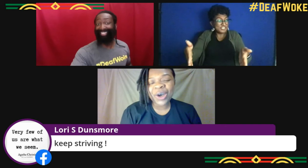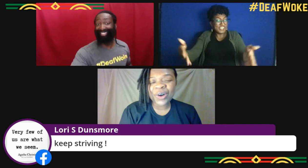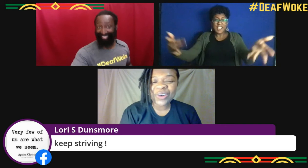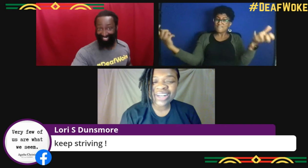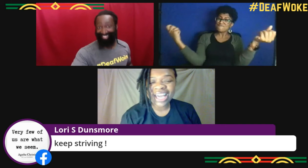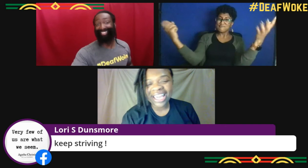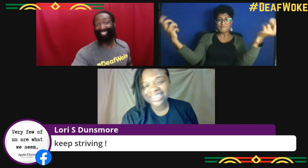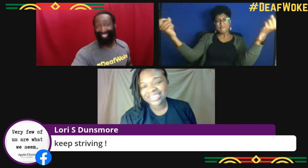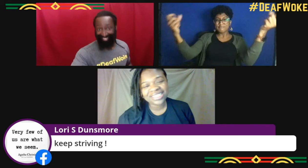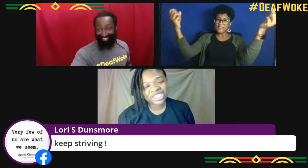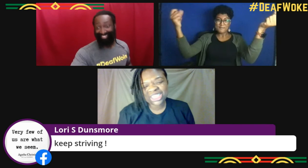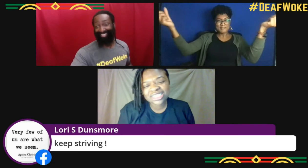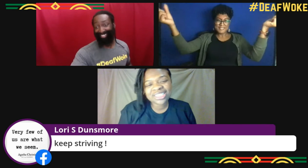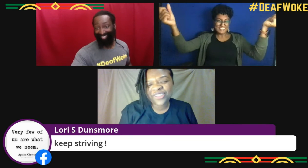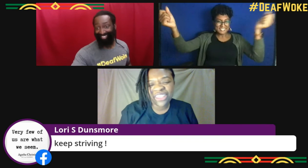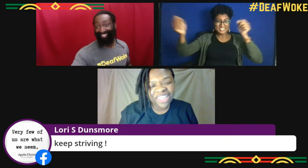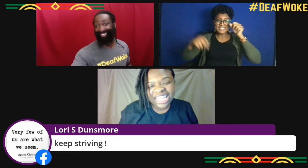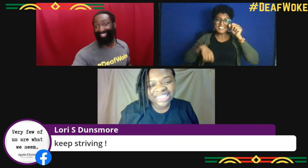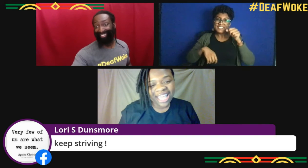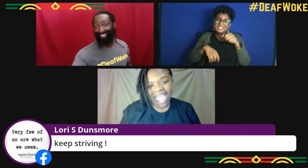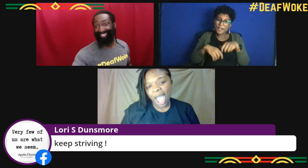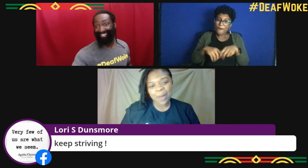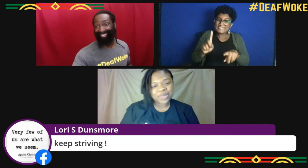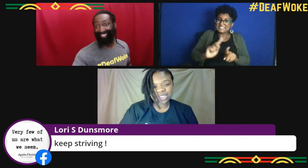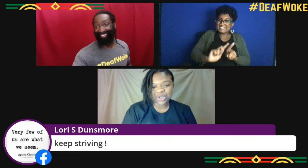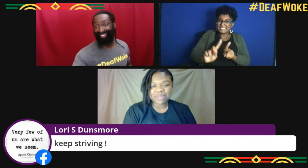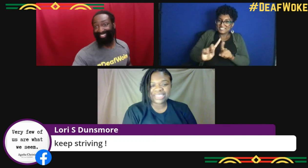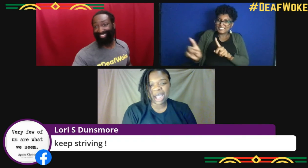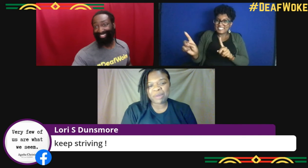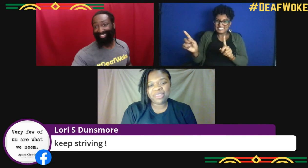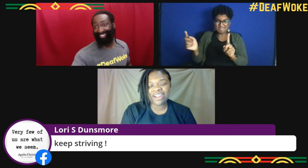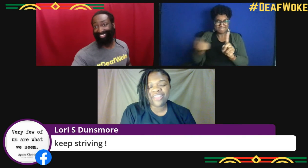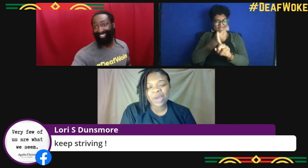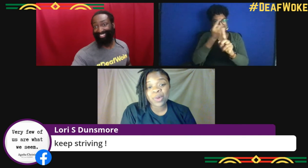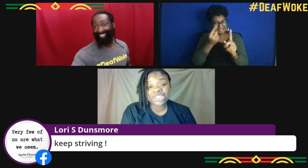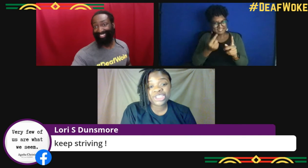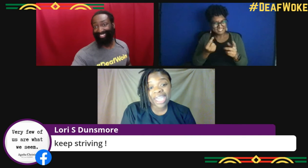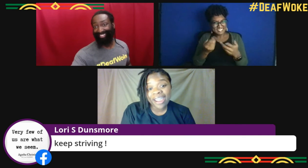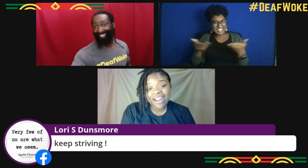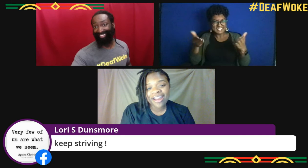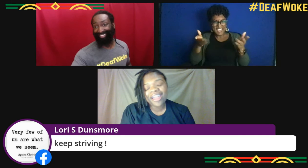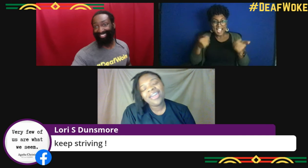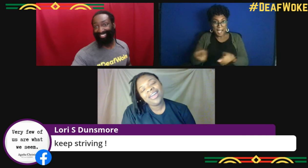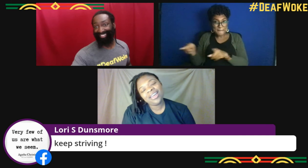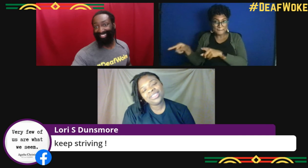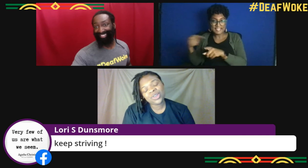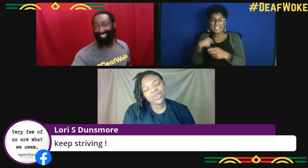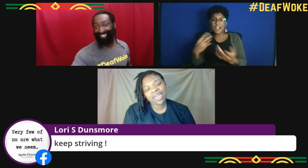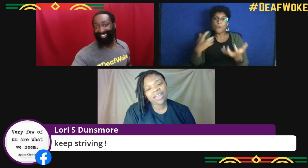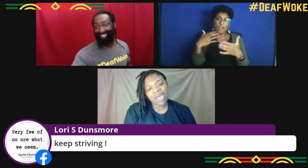So it's just different things that happened during my time there that I want to share and so yeah,